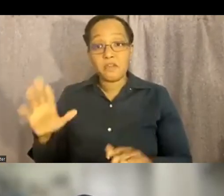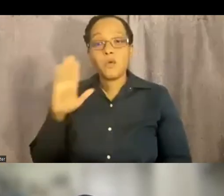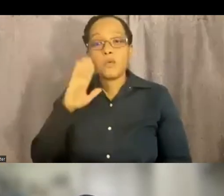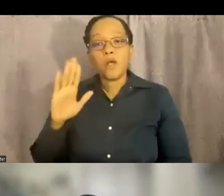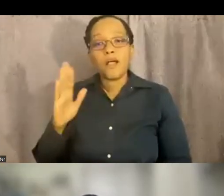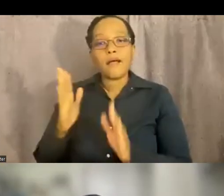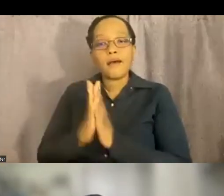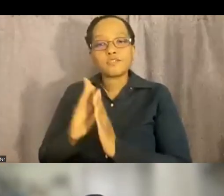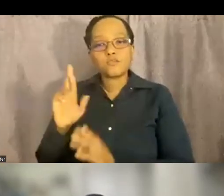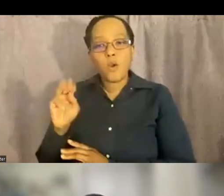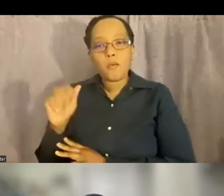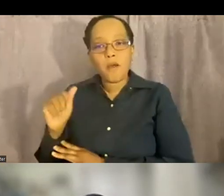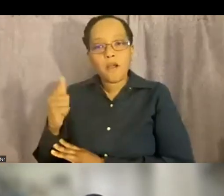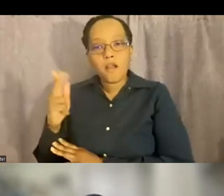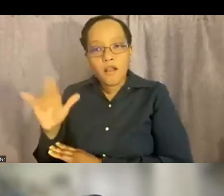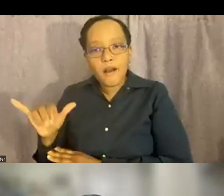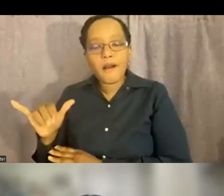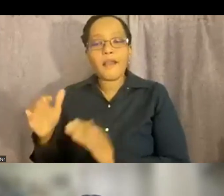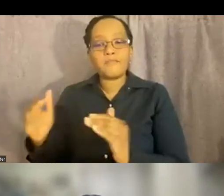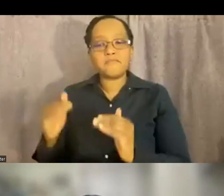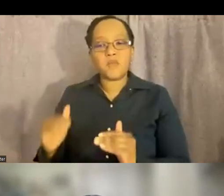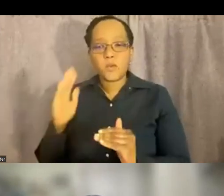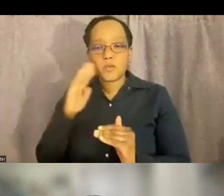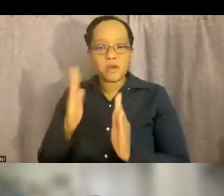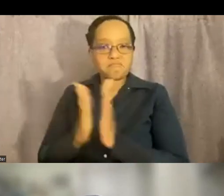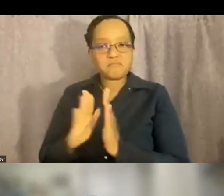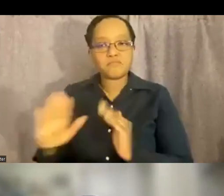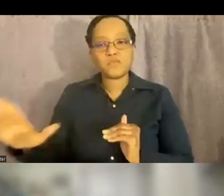will have time for comments from everyone else, thank you .